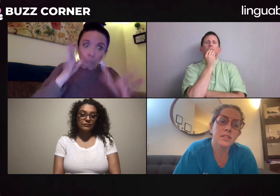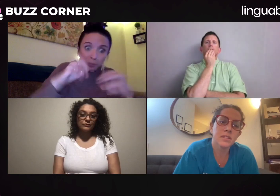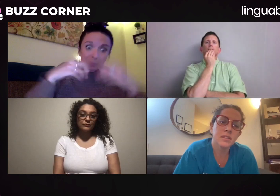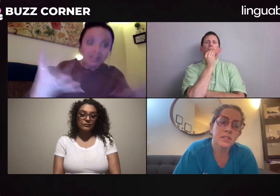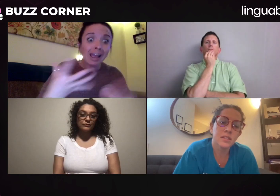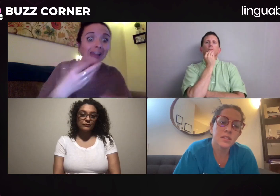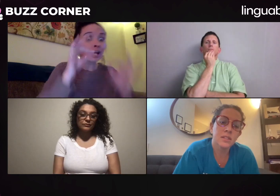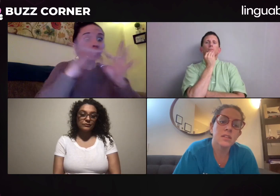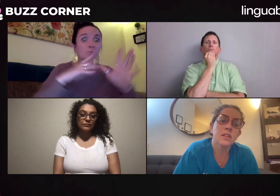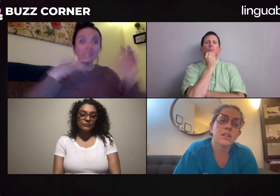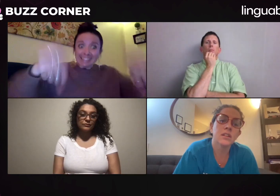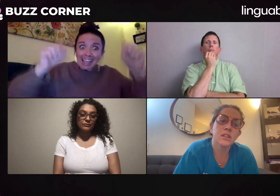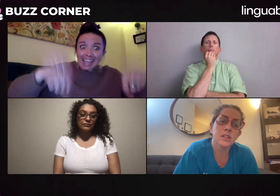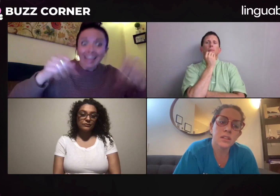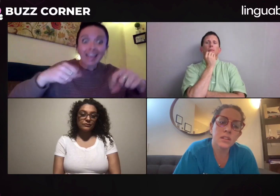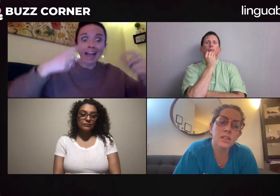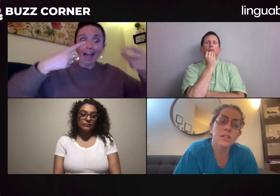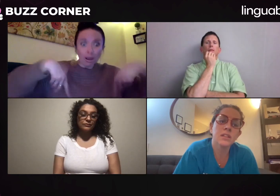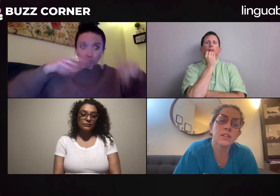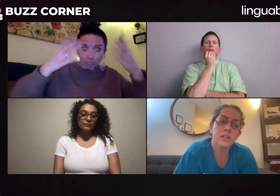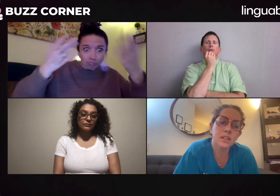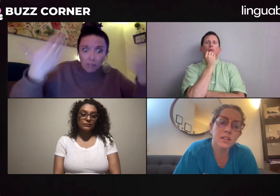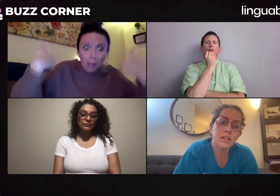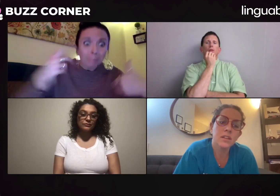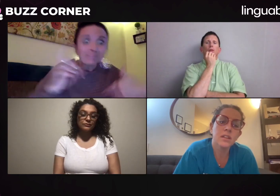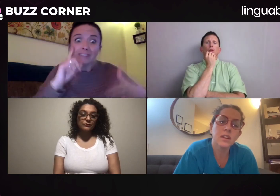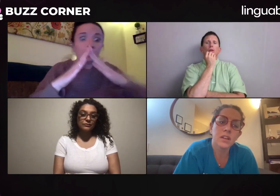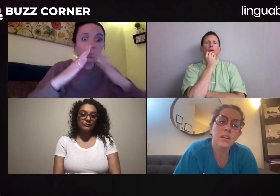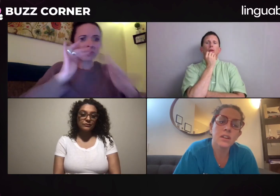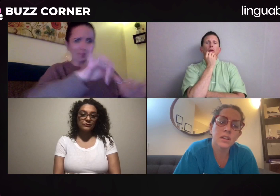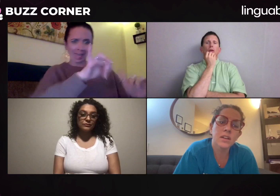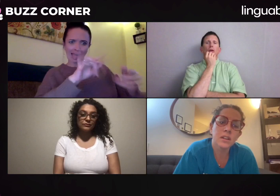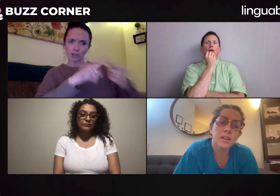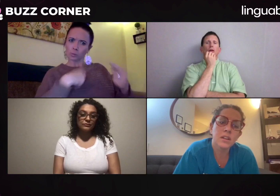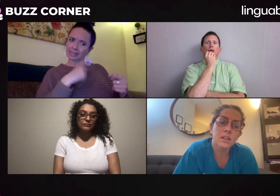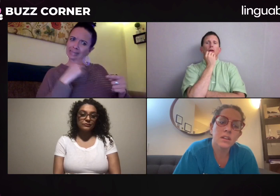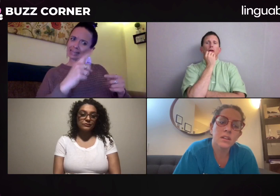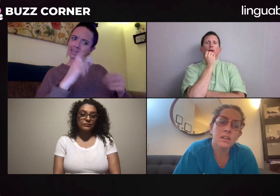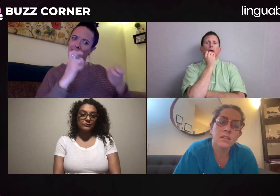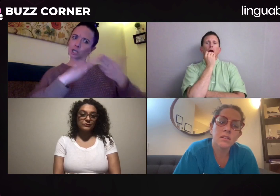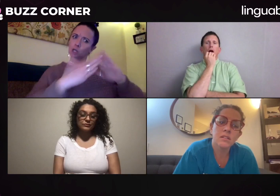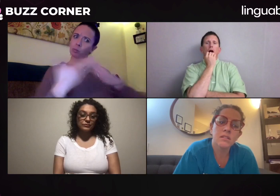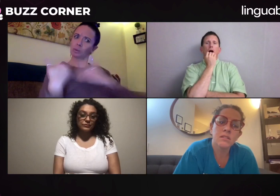But I think in general, just saying that an interpreter is going to be provided and it's going to be accessible to the community,